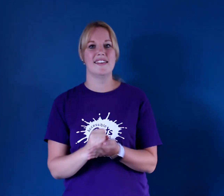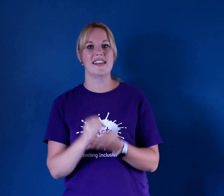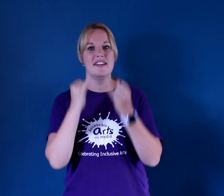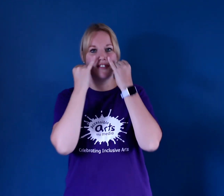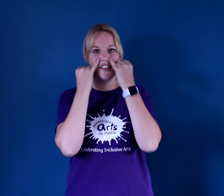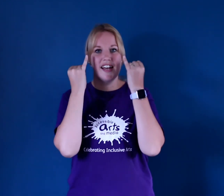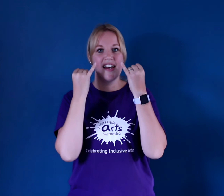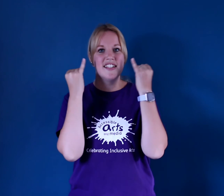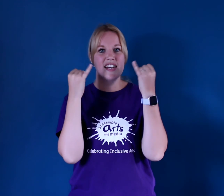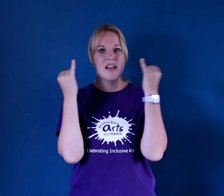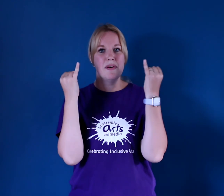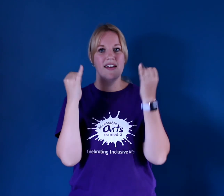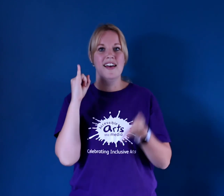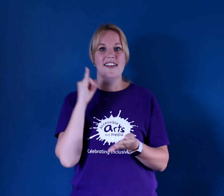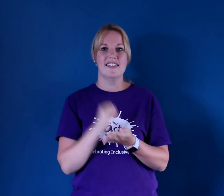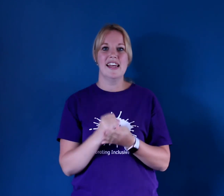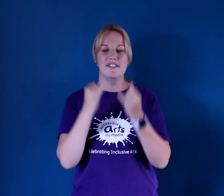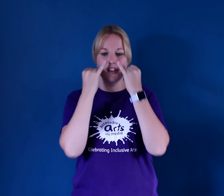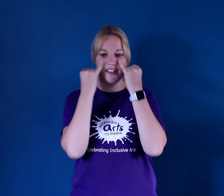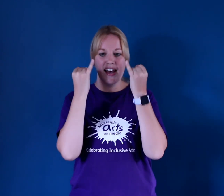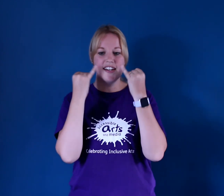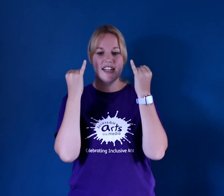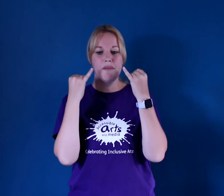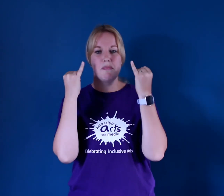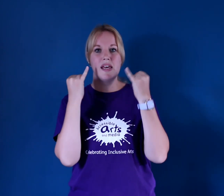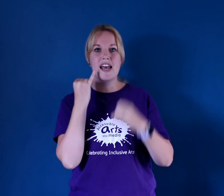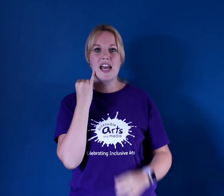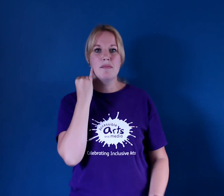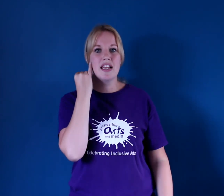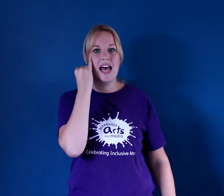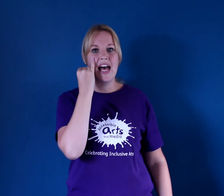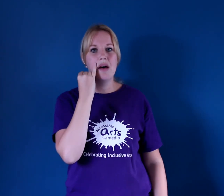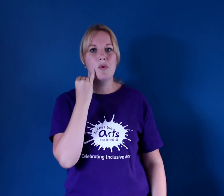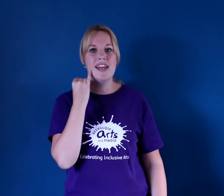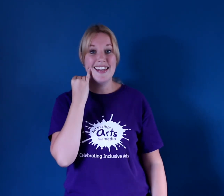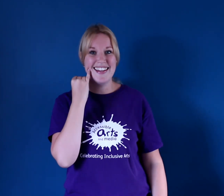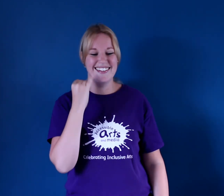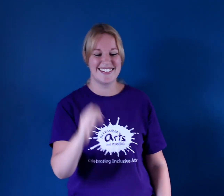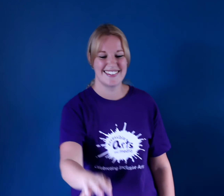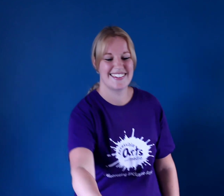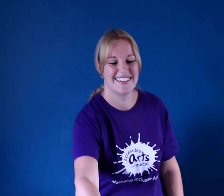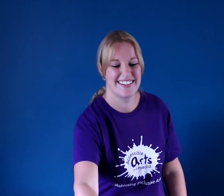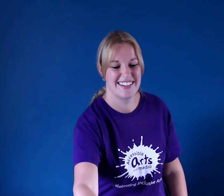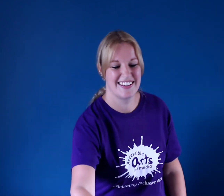Sinful tired sheep, sinful tired sheep became the lamb we eat.